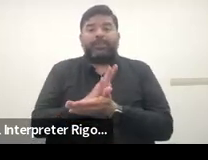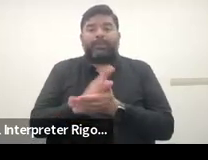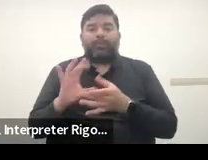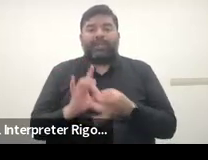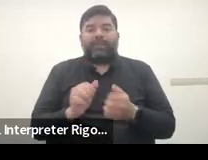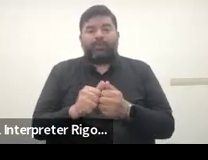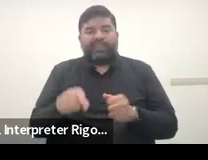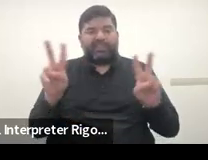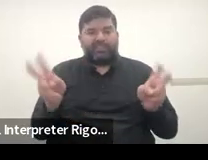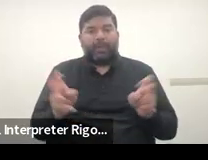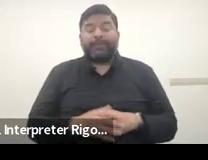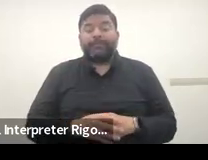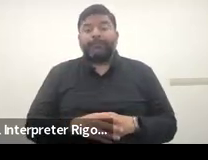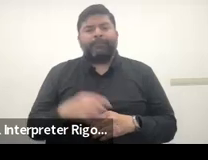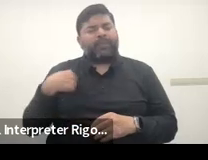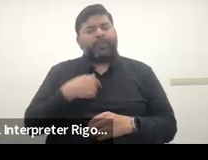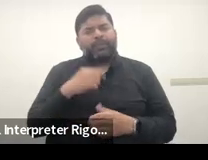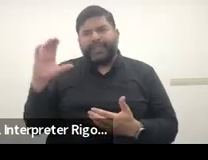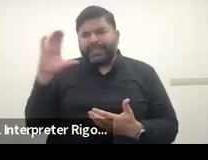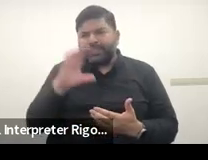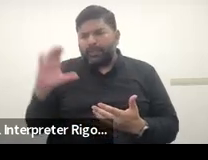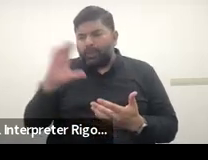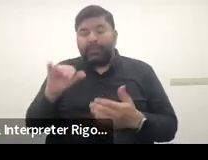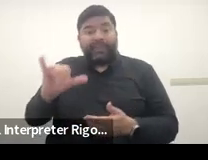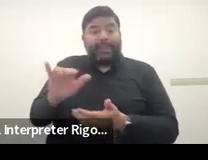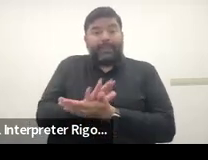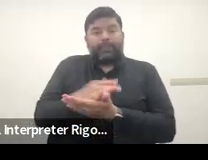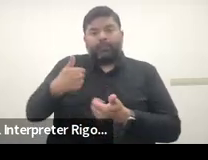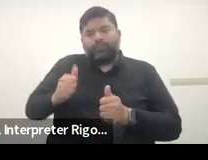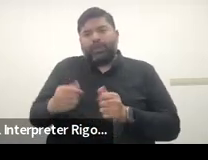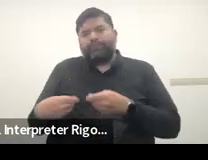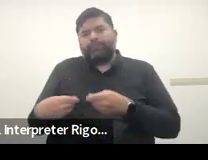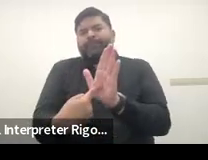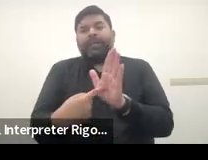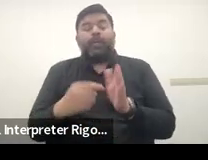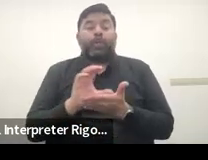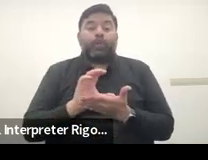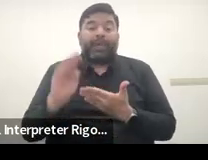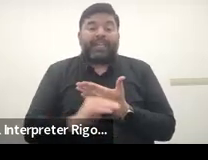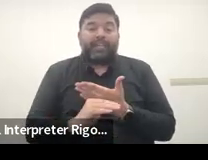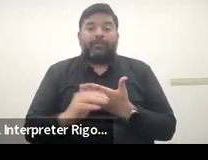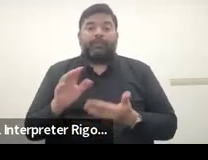and we explored— in that paper we explored curriculum learning, where we think of the 16